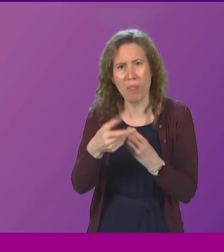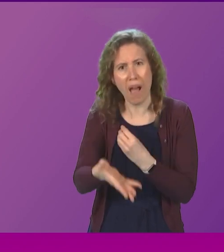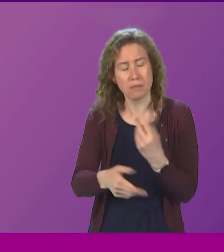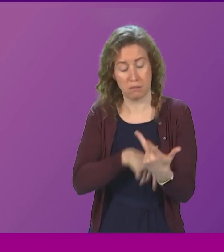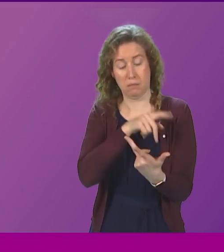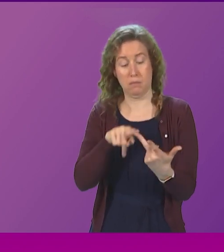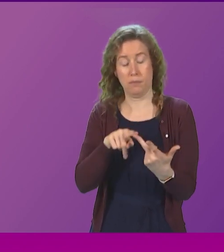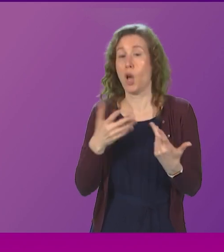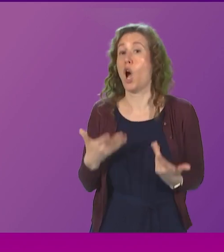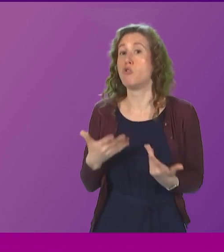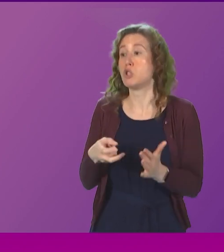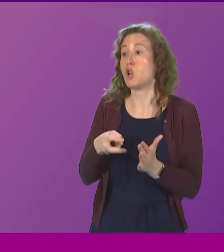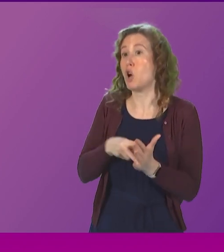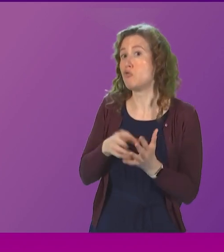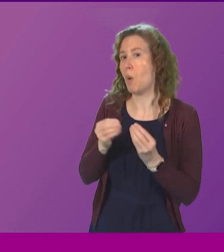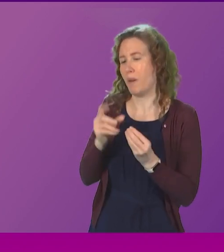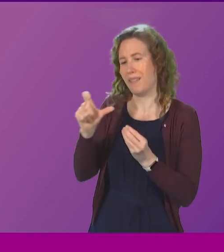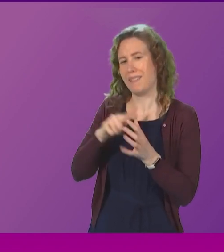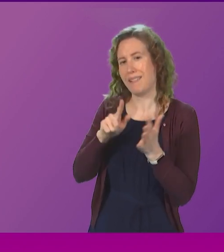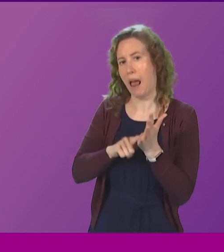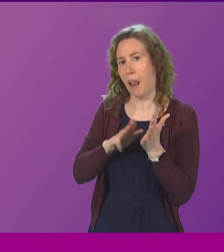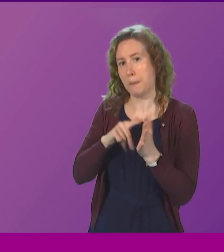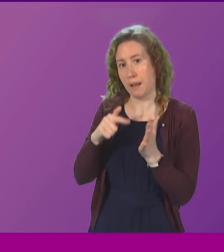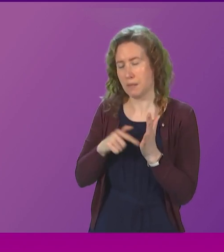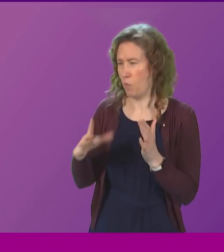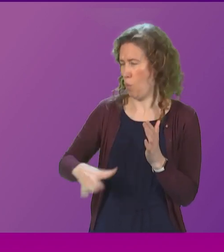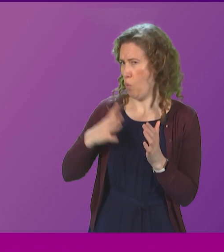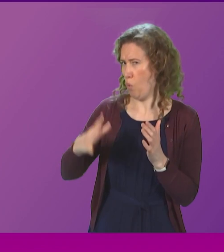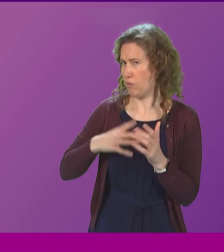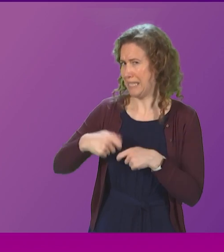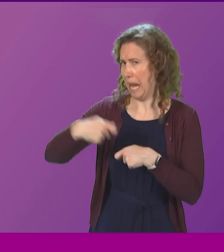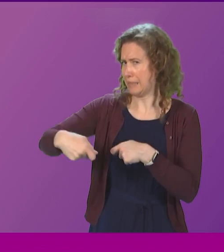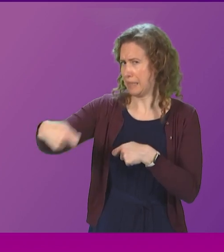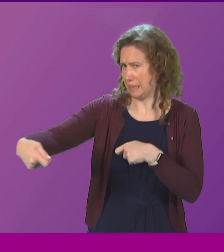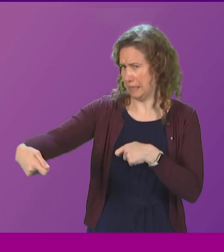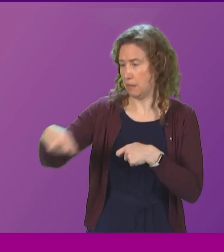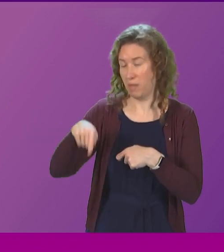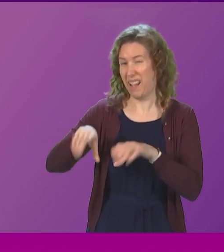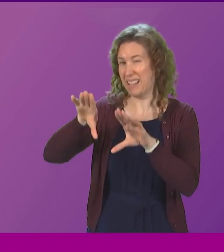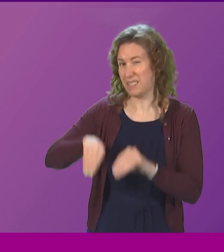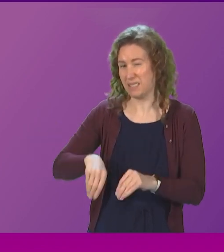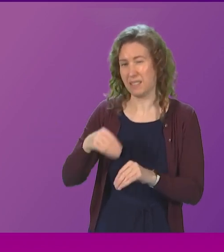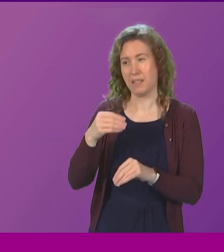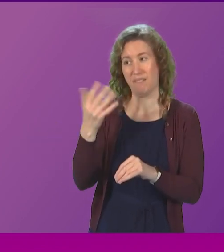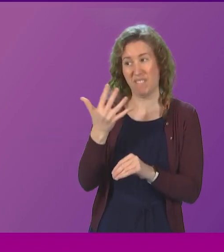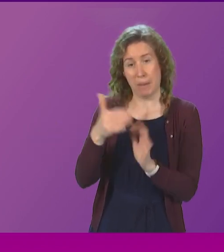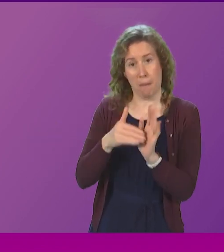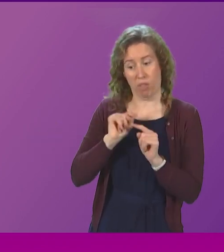The current contract with CalMac, which has already been extended, expires in 15 months’ time.